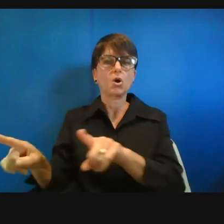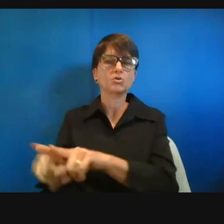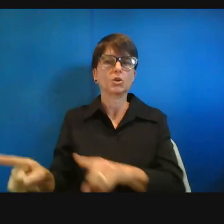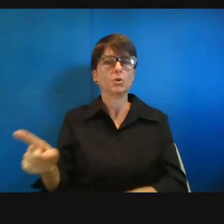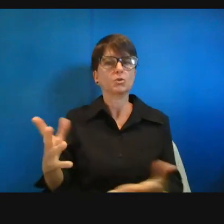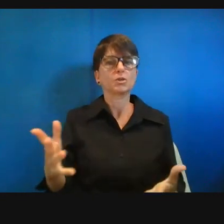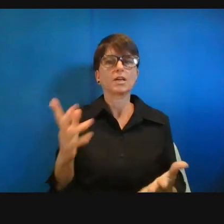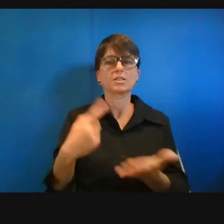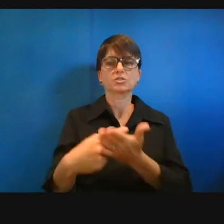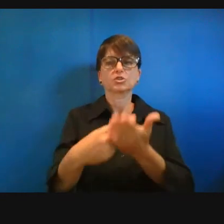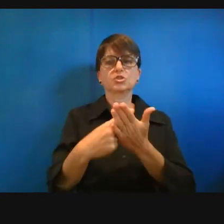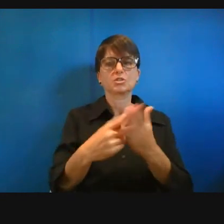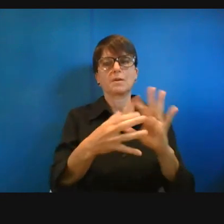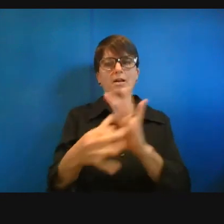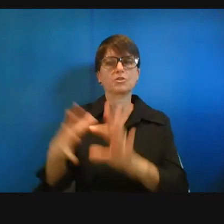We'll be back shortly with the Lightning Talks.